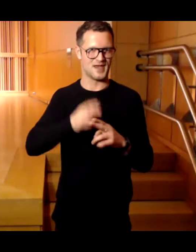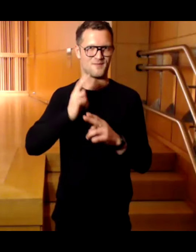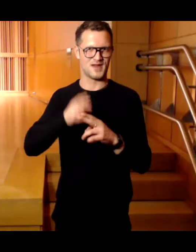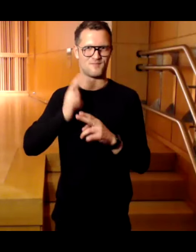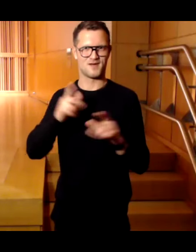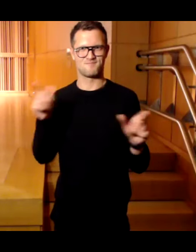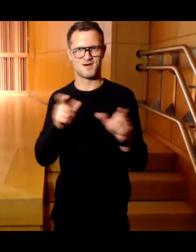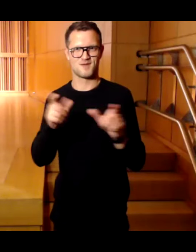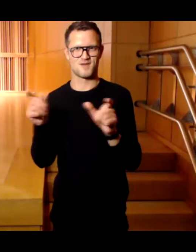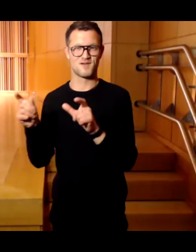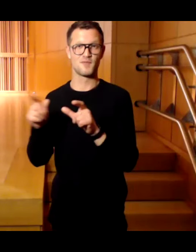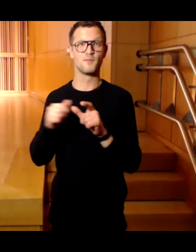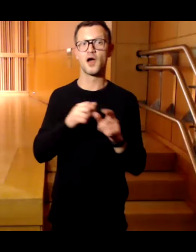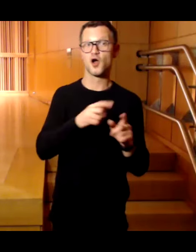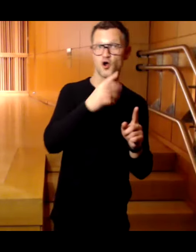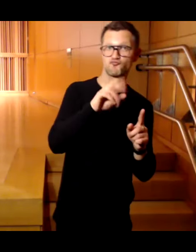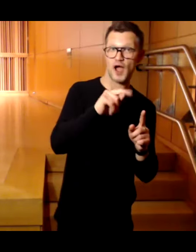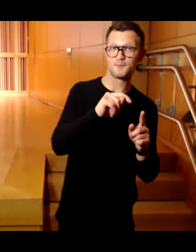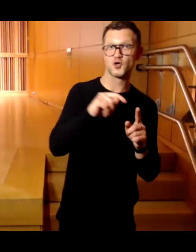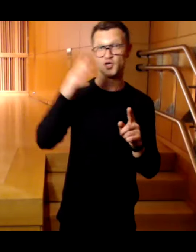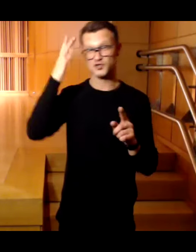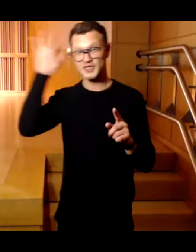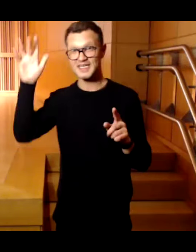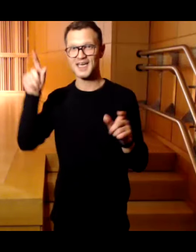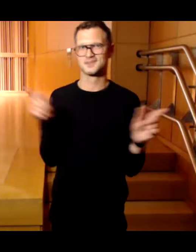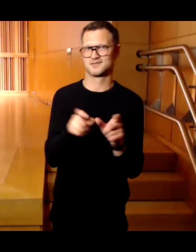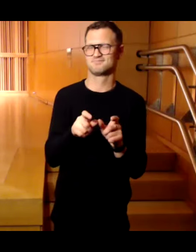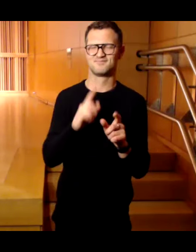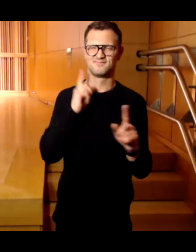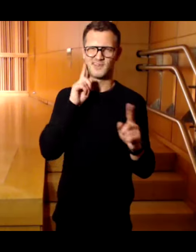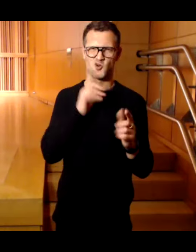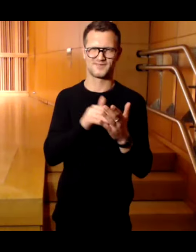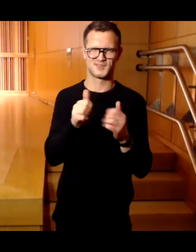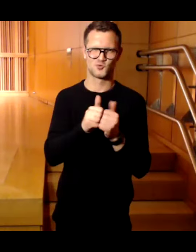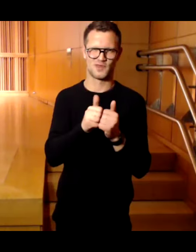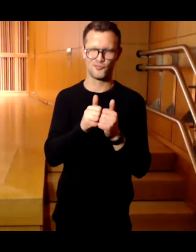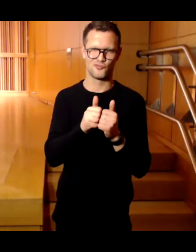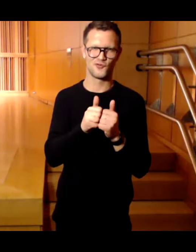In the same phrases. I just as often also hear Cassie.